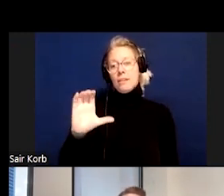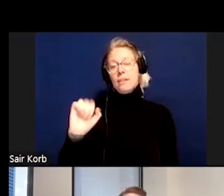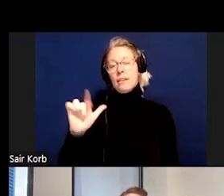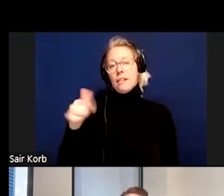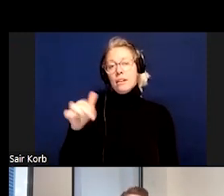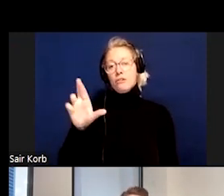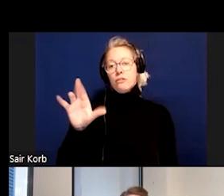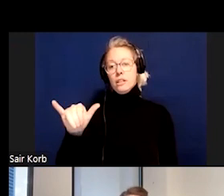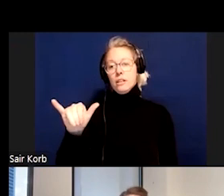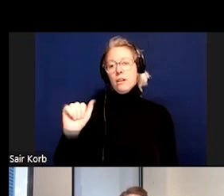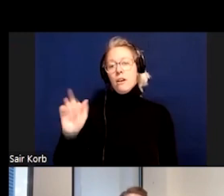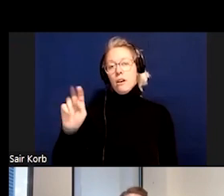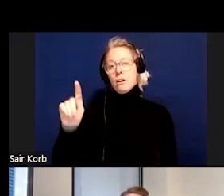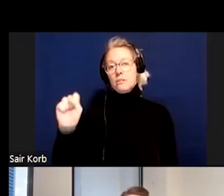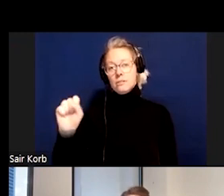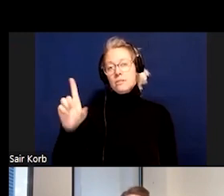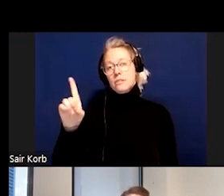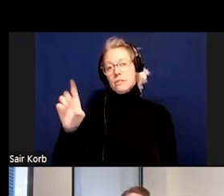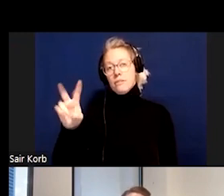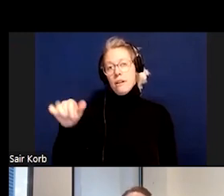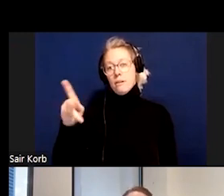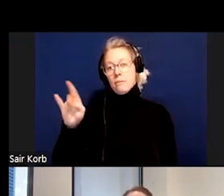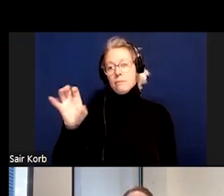assessment processes and reports.